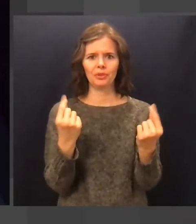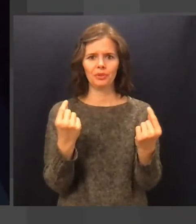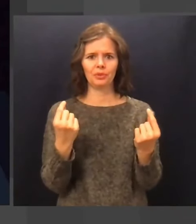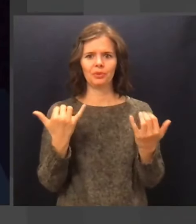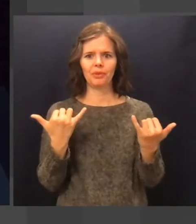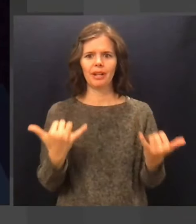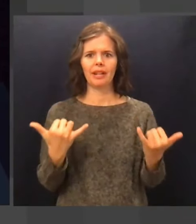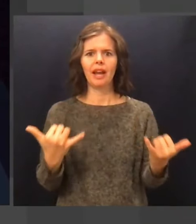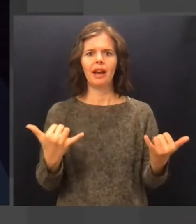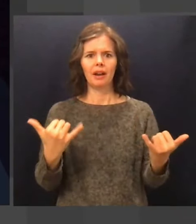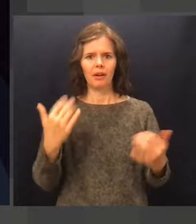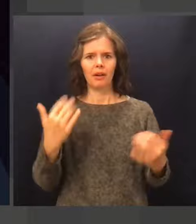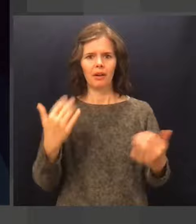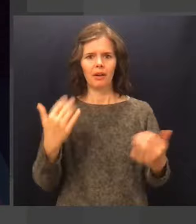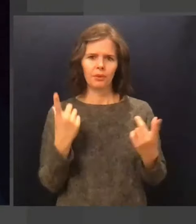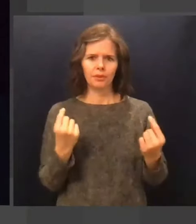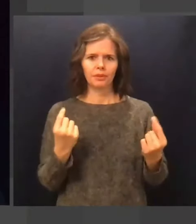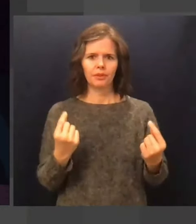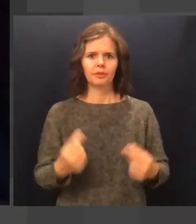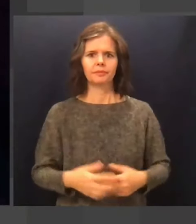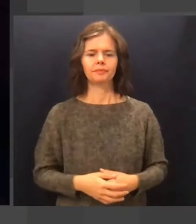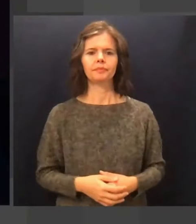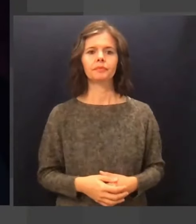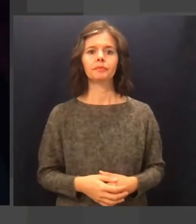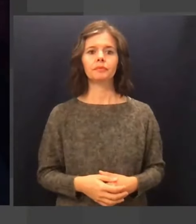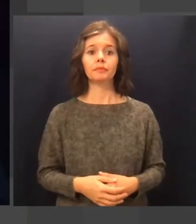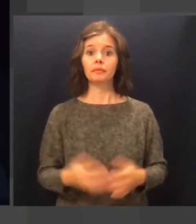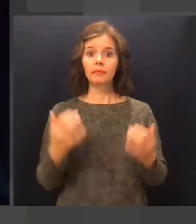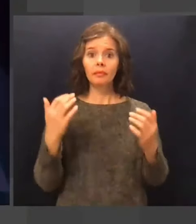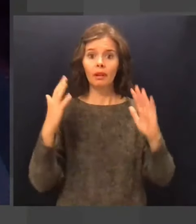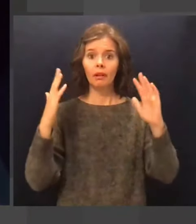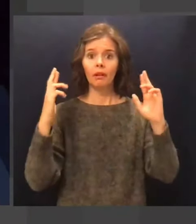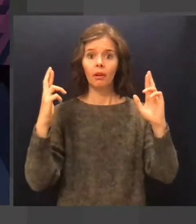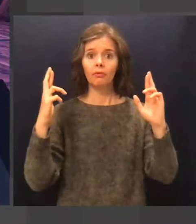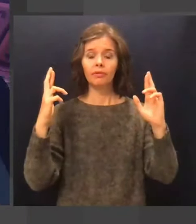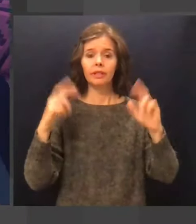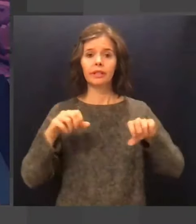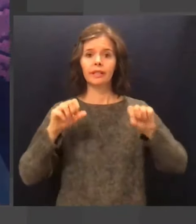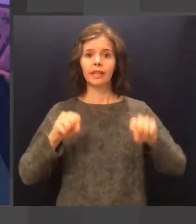I'M PRETTY SURE YOU KNOW WHAT TO DO HERE.